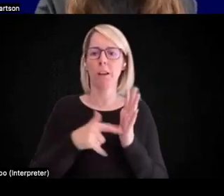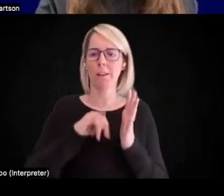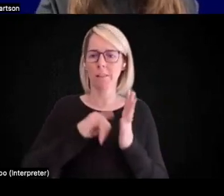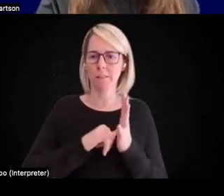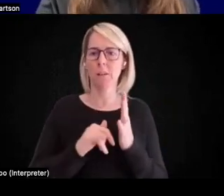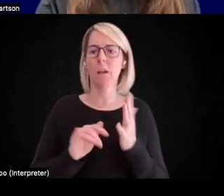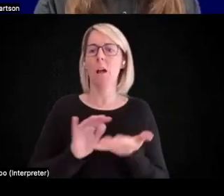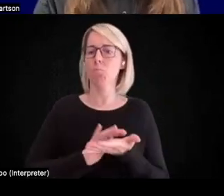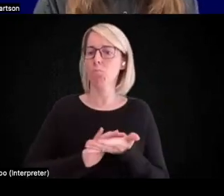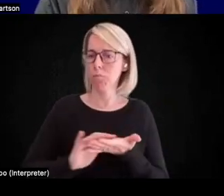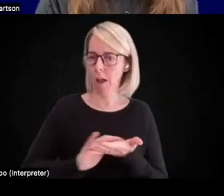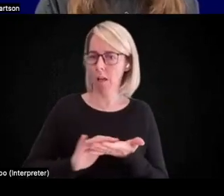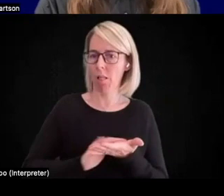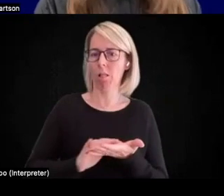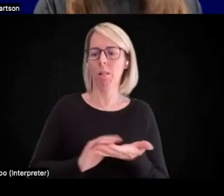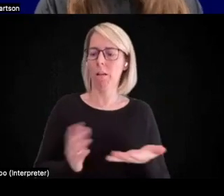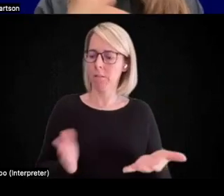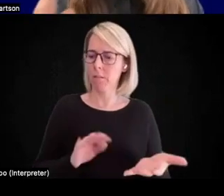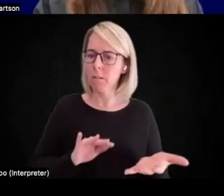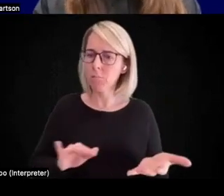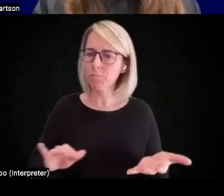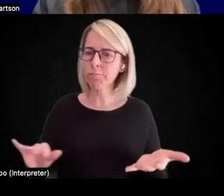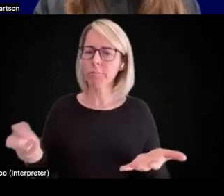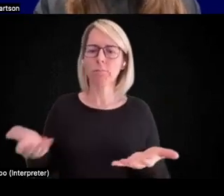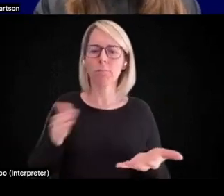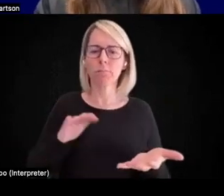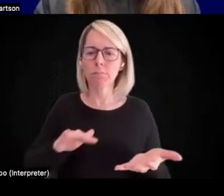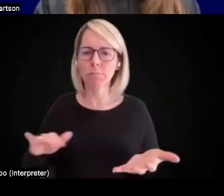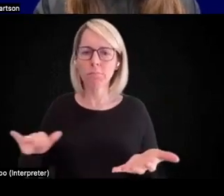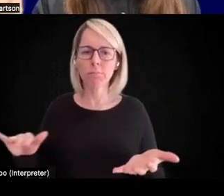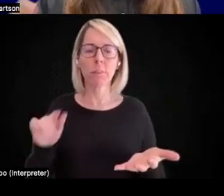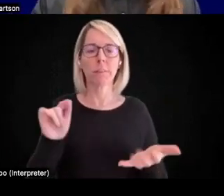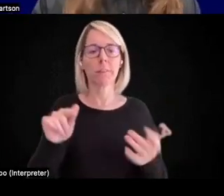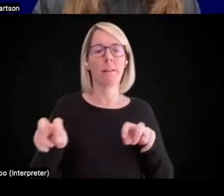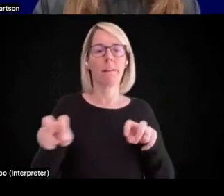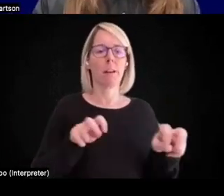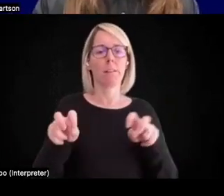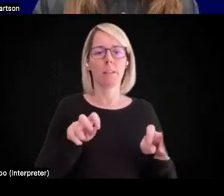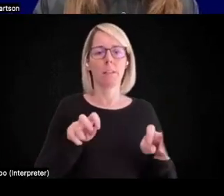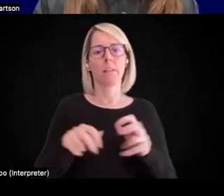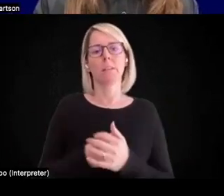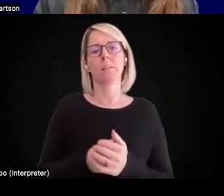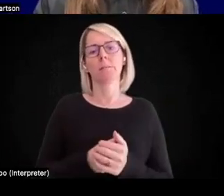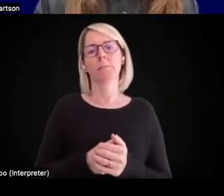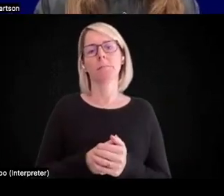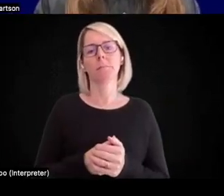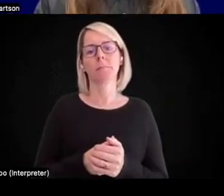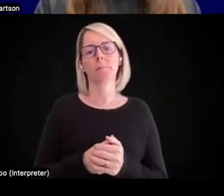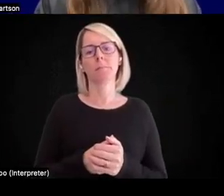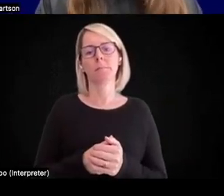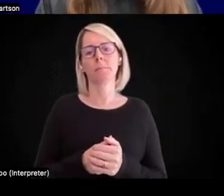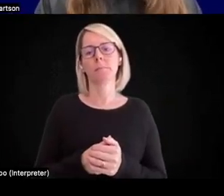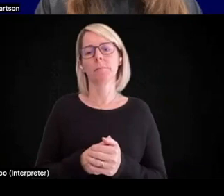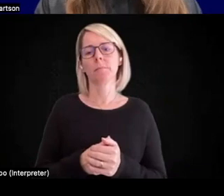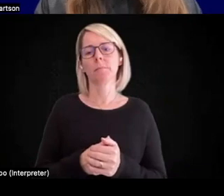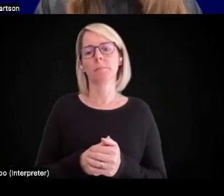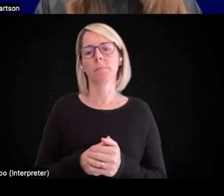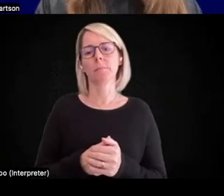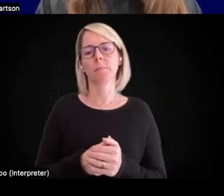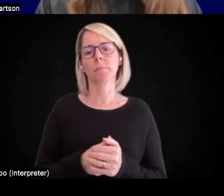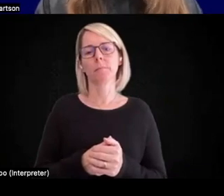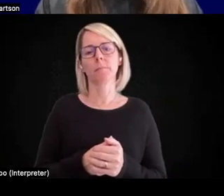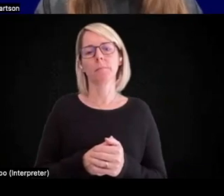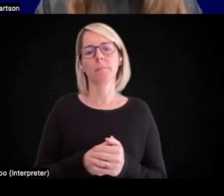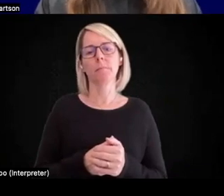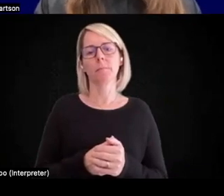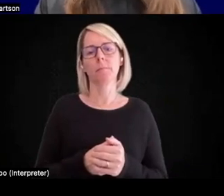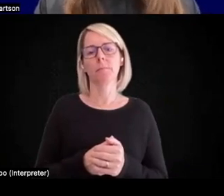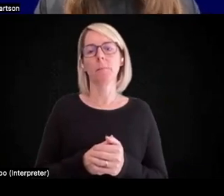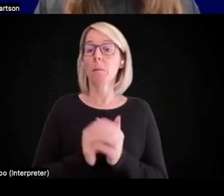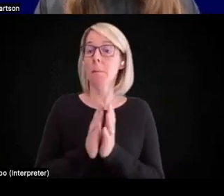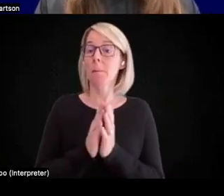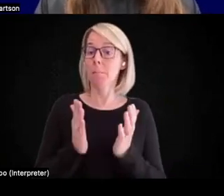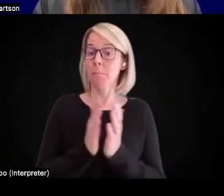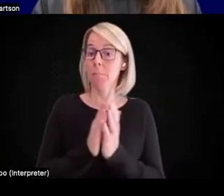page and that is the activity they're going in, but instead of launching into the book activity,